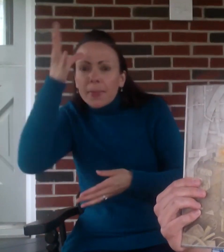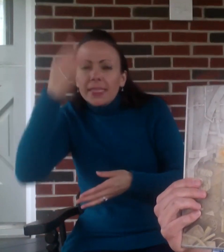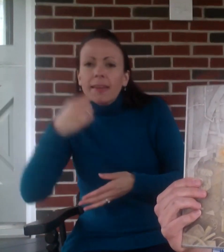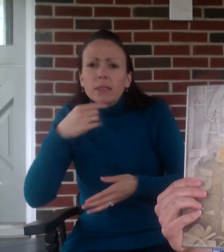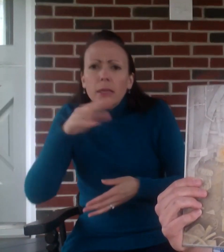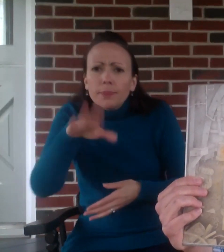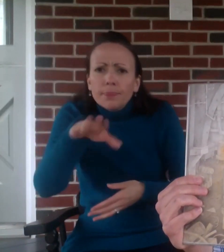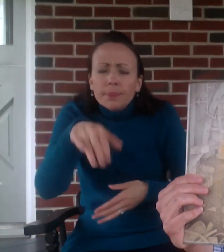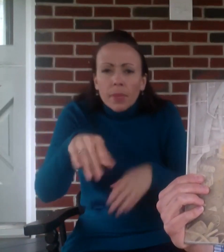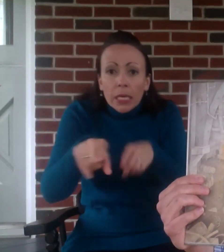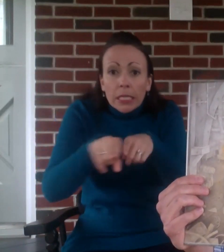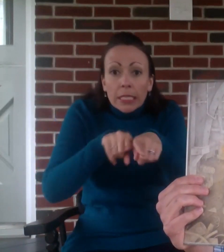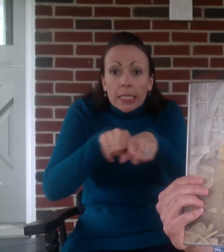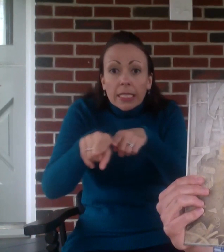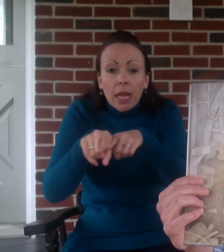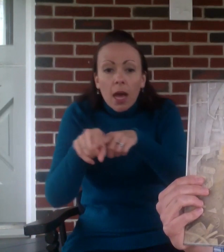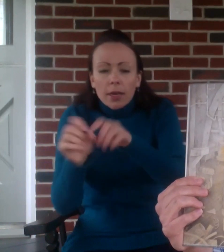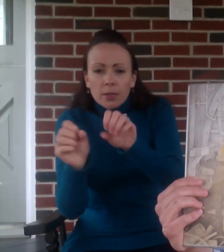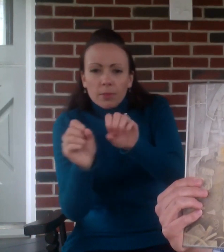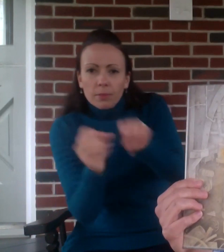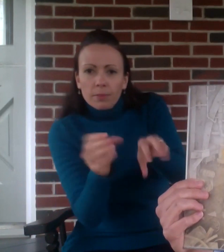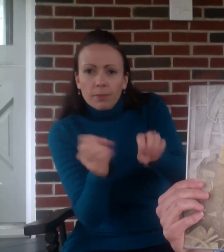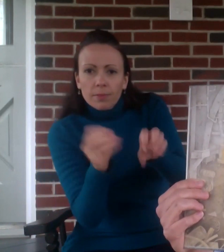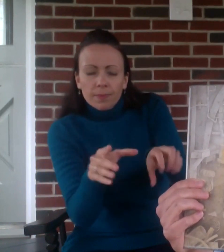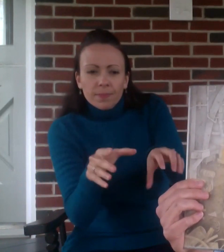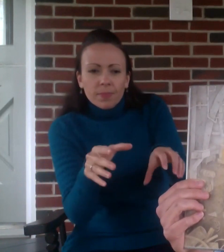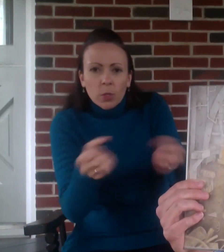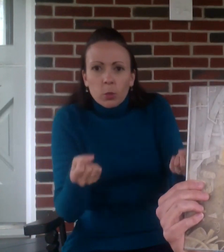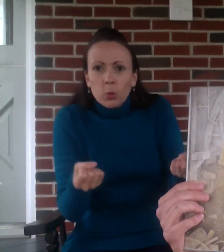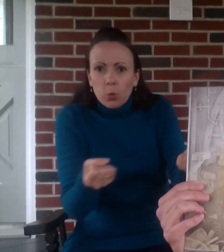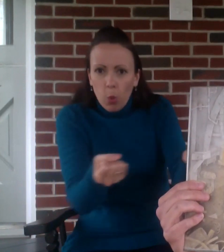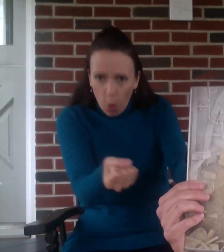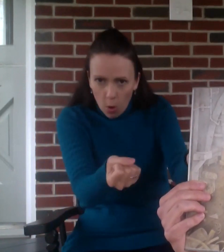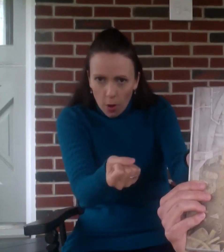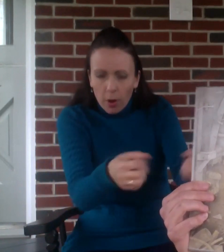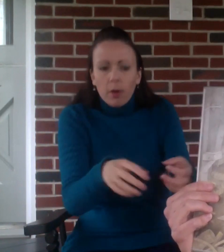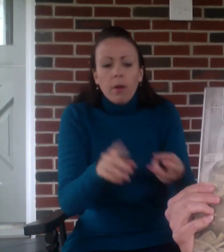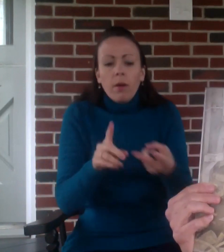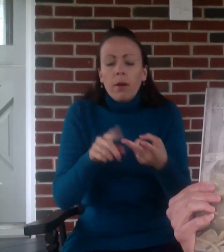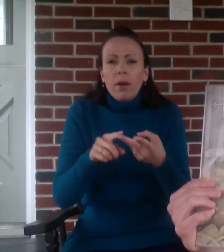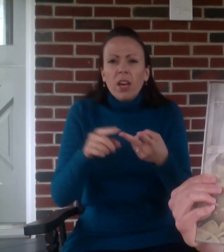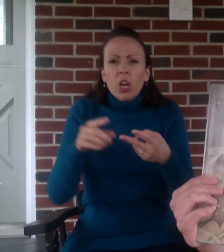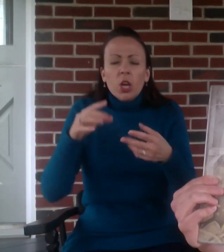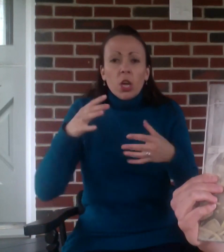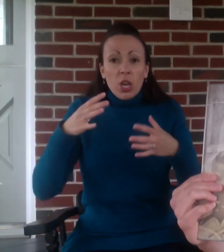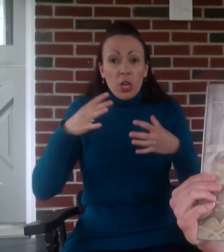I know our girls have to sift and sort a lot when they're home with us. Don't be burning and burying though,